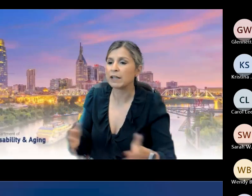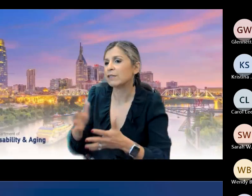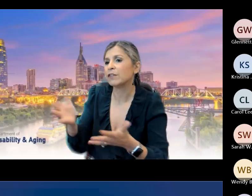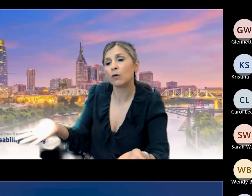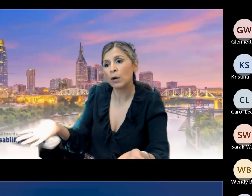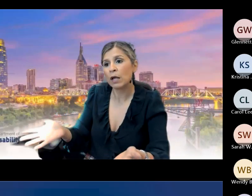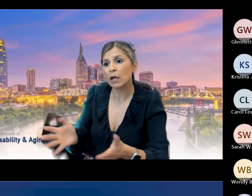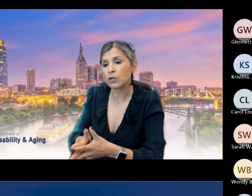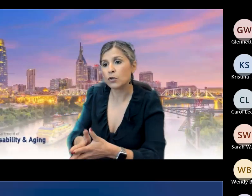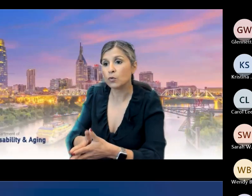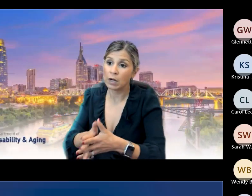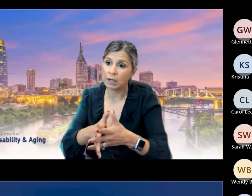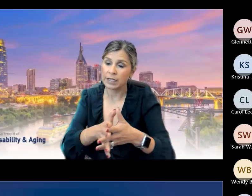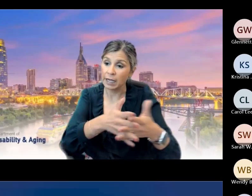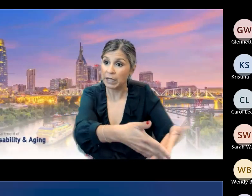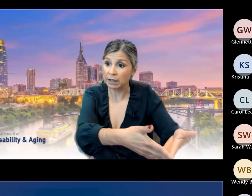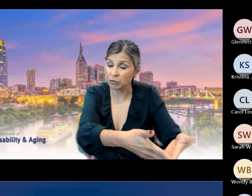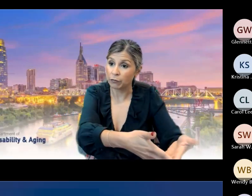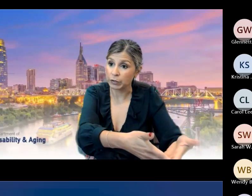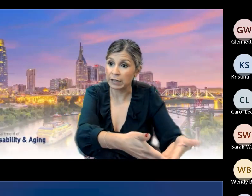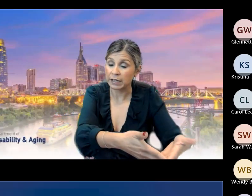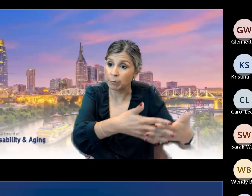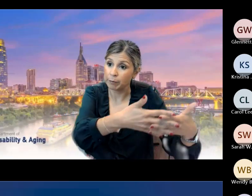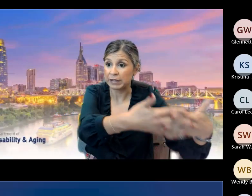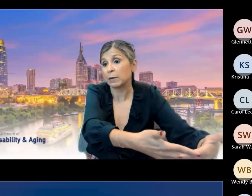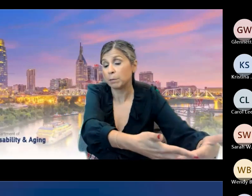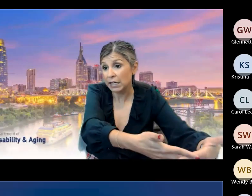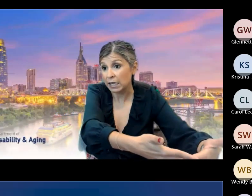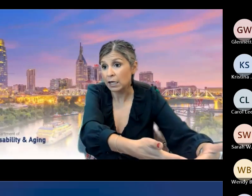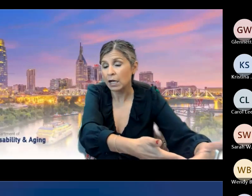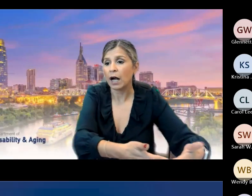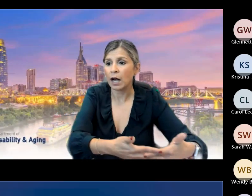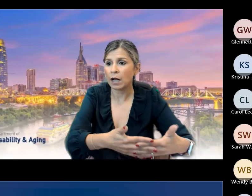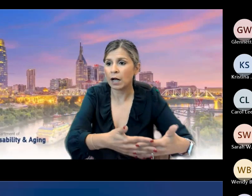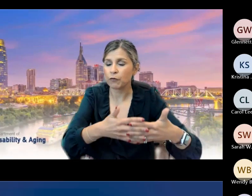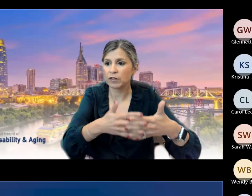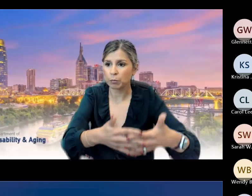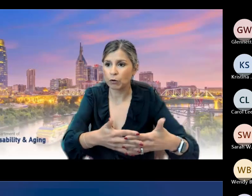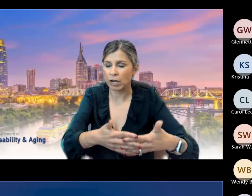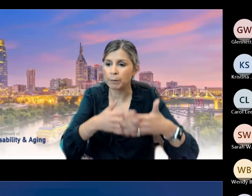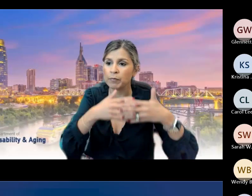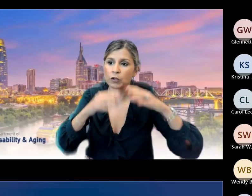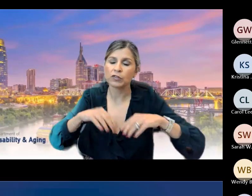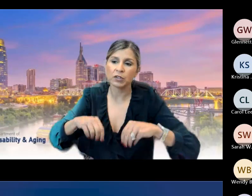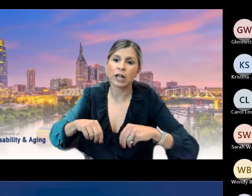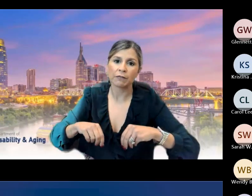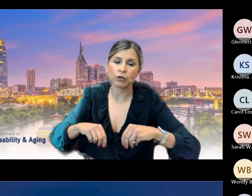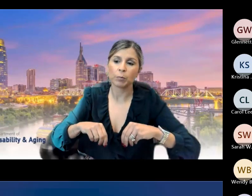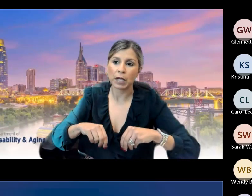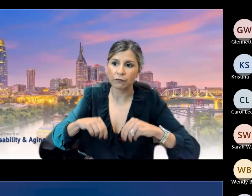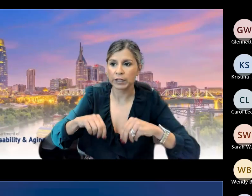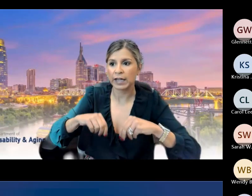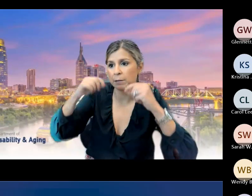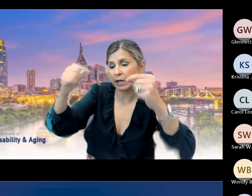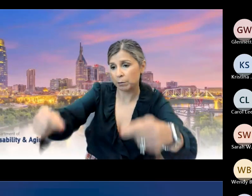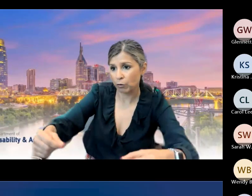Because even though you can't be eligible for Tenncare based on money for this program, you still have to apply for the Katie